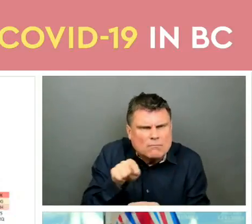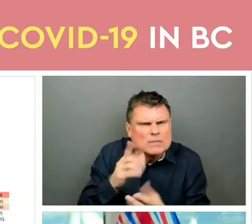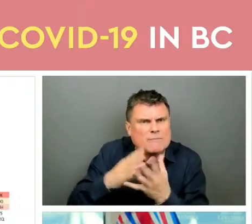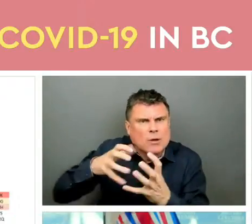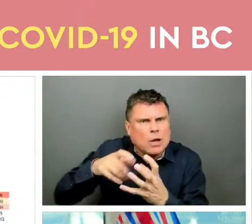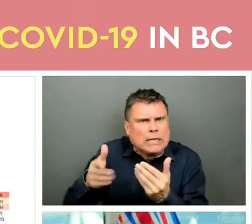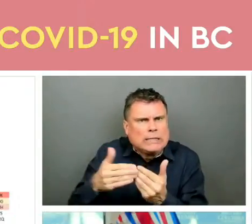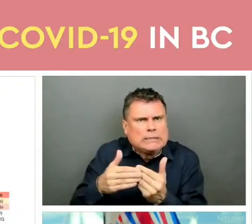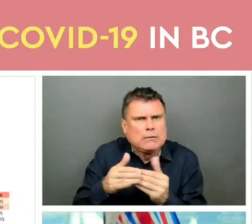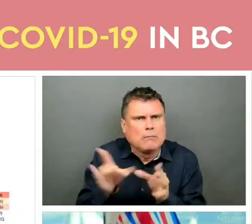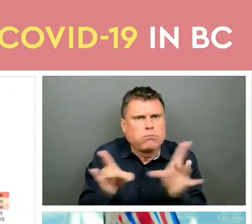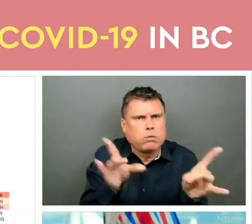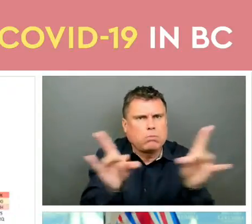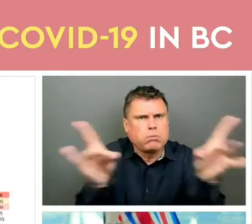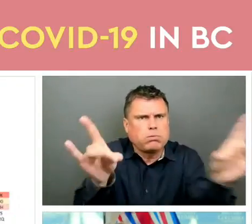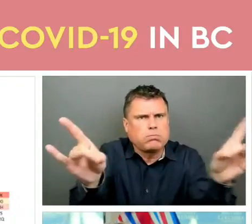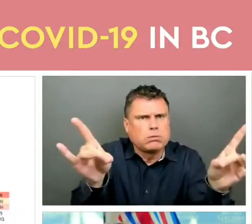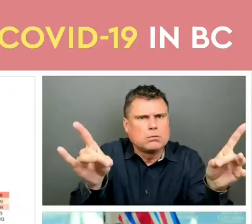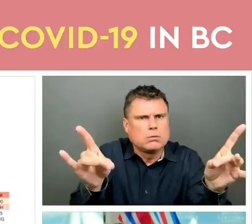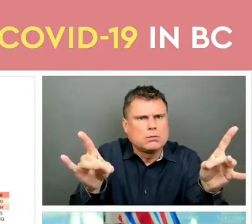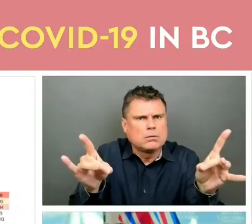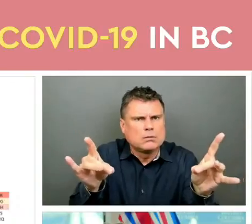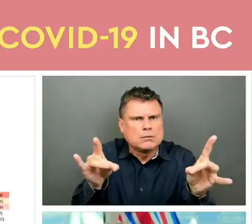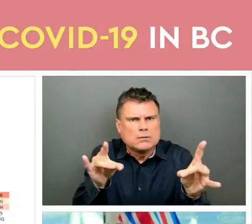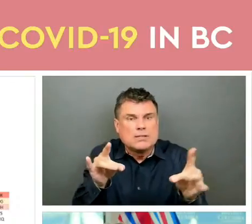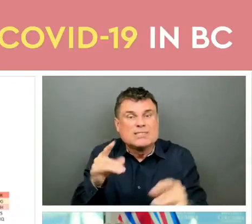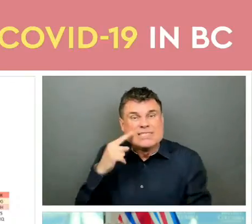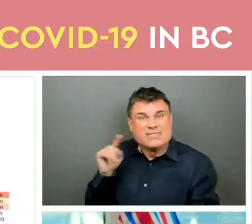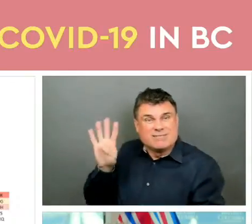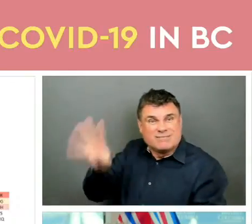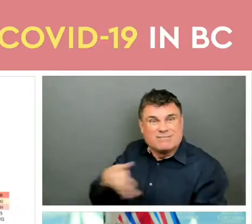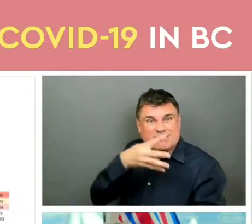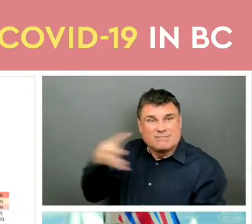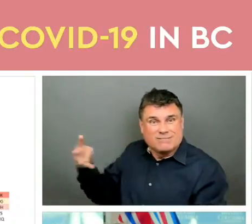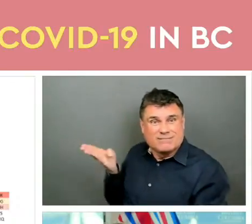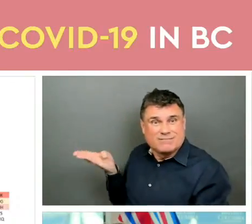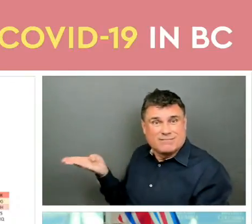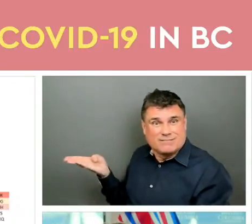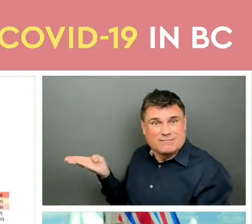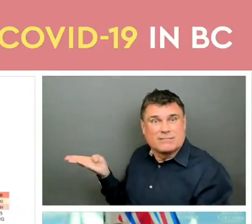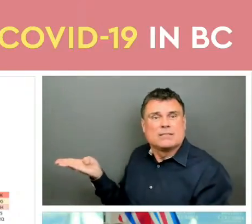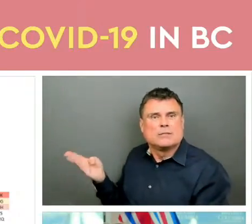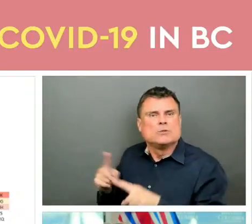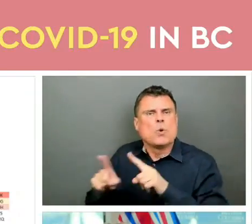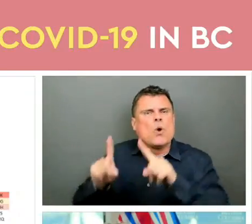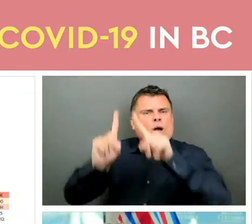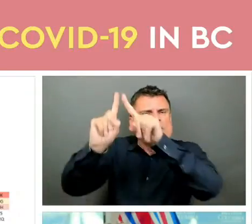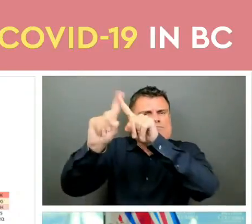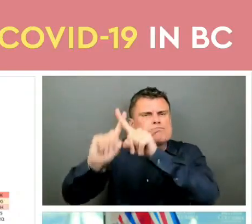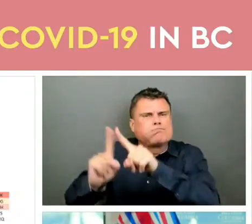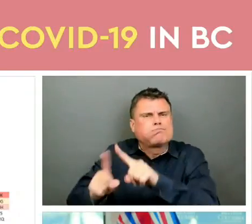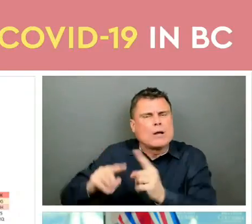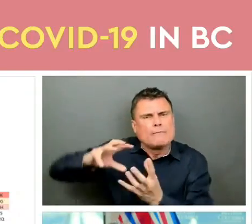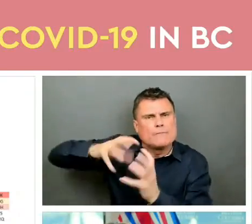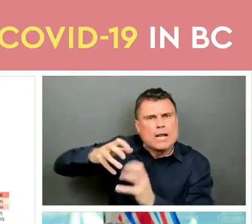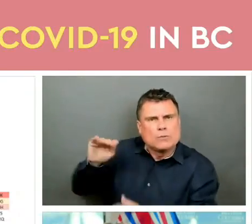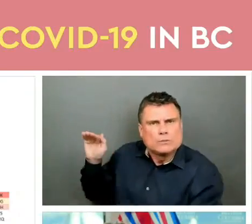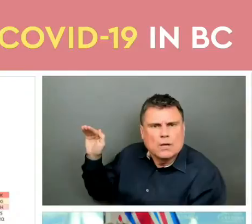So this is an example of these different types of mutation s that we see with a bunch of different viruss.